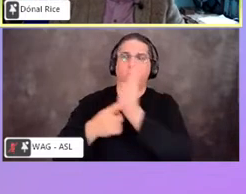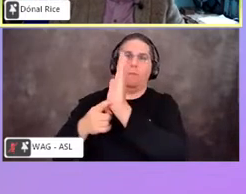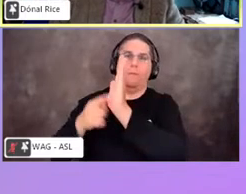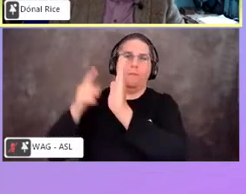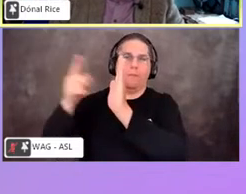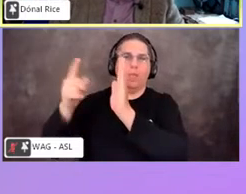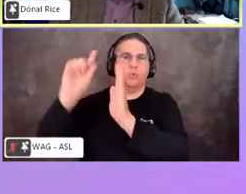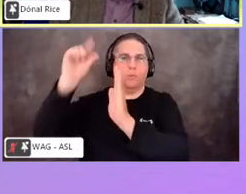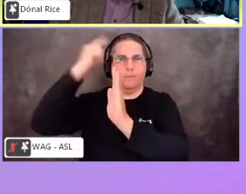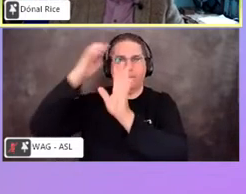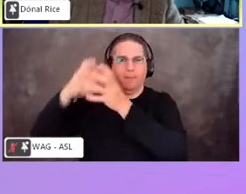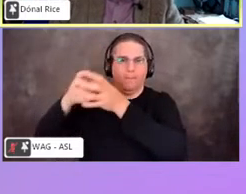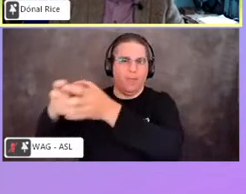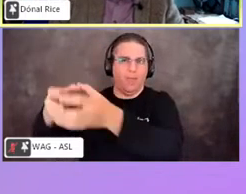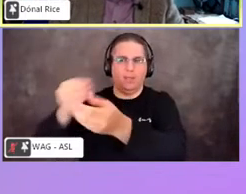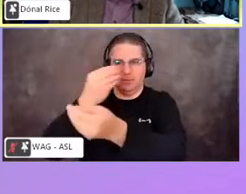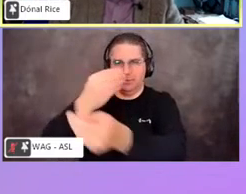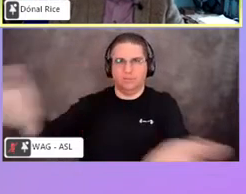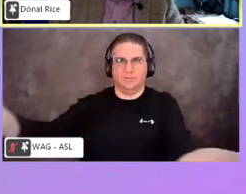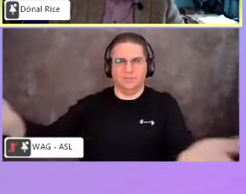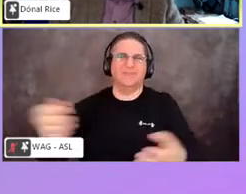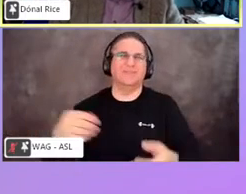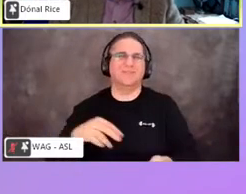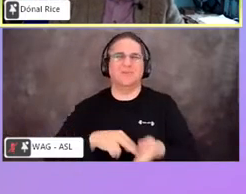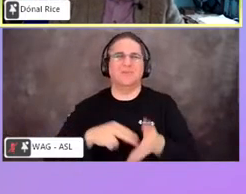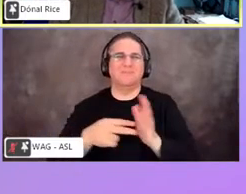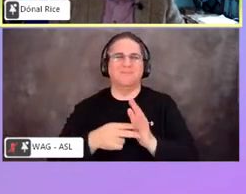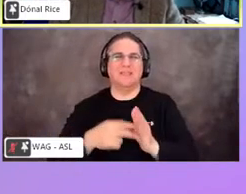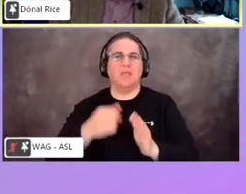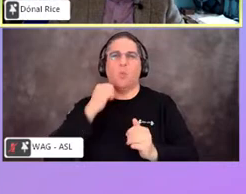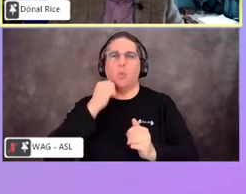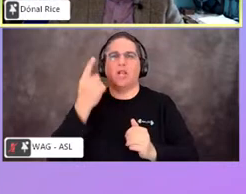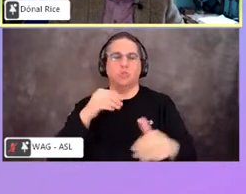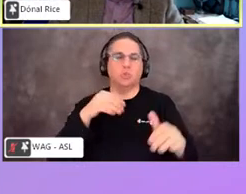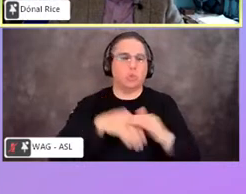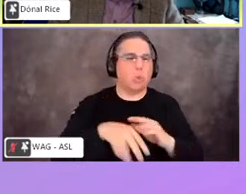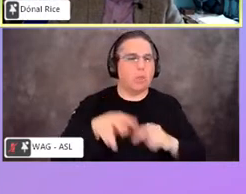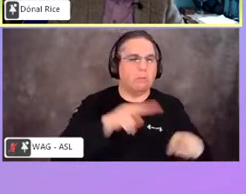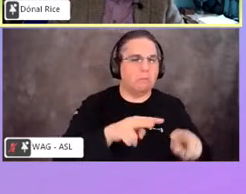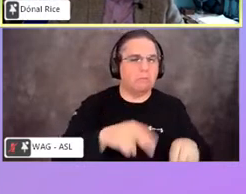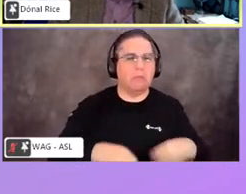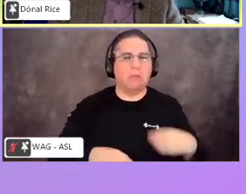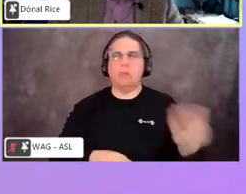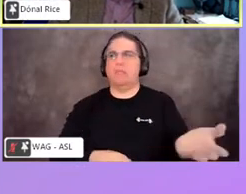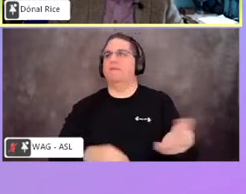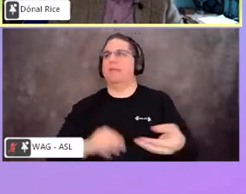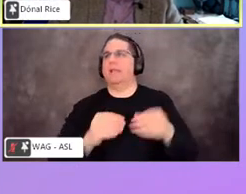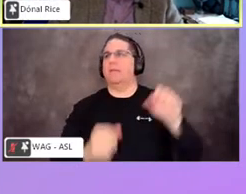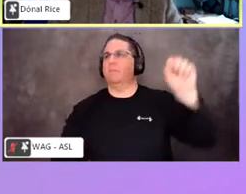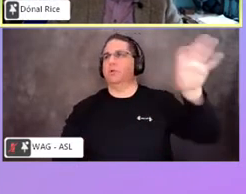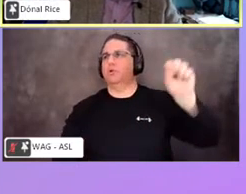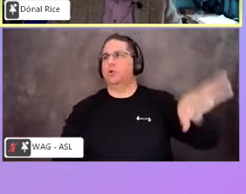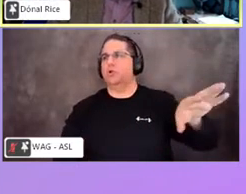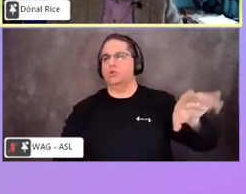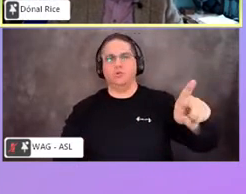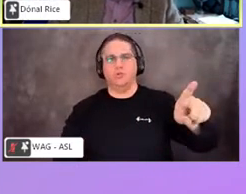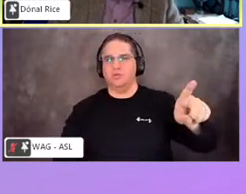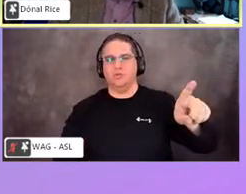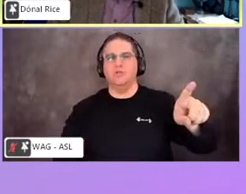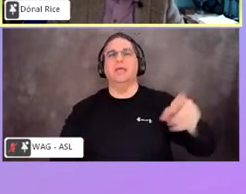took in Ireland was to assure that all the results resulting from the monitoring communications app more